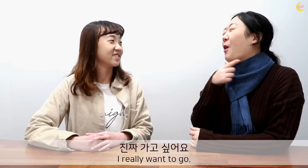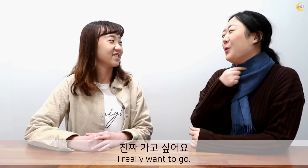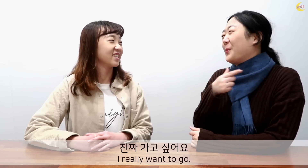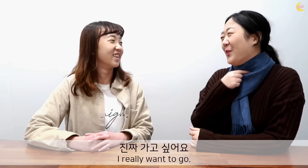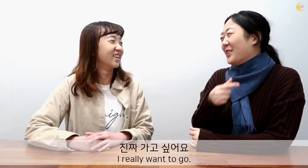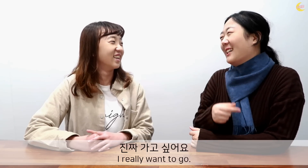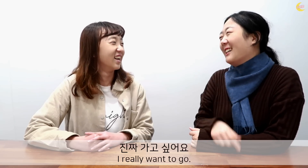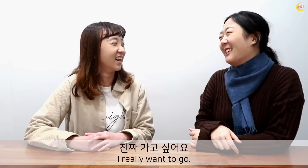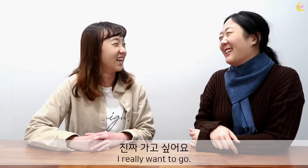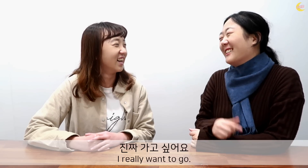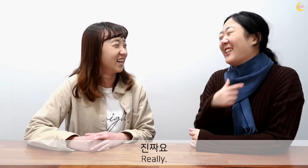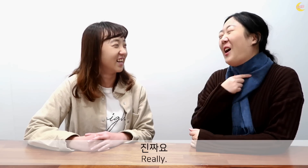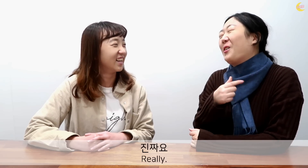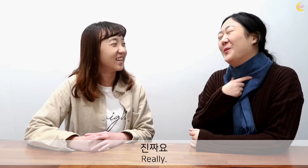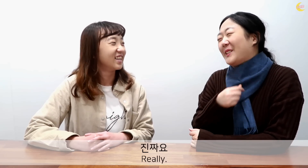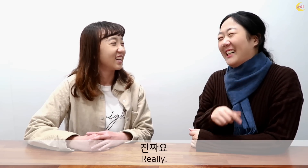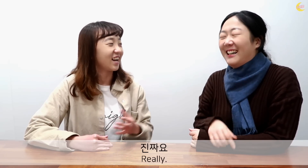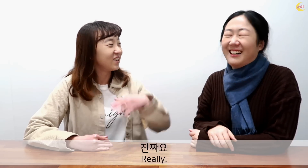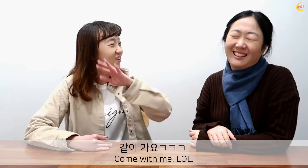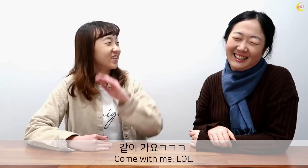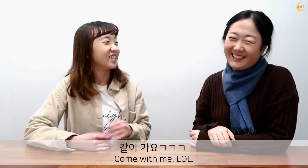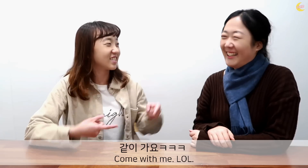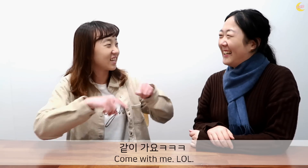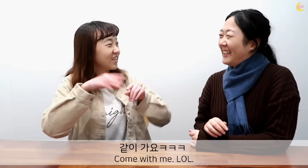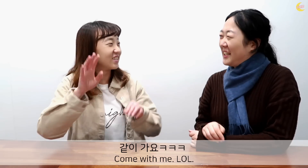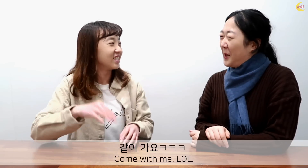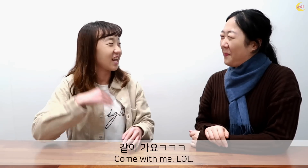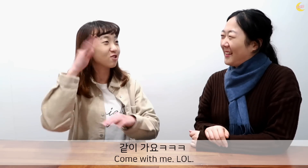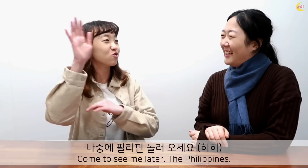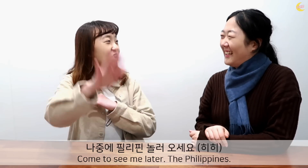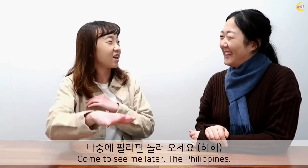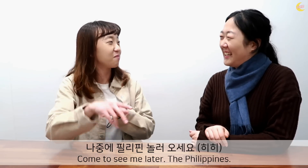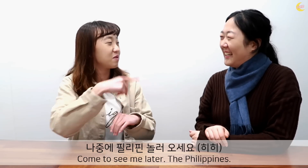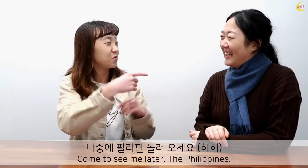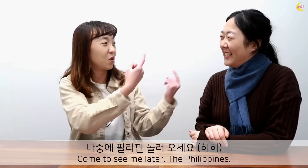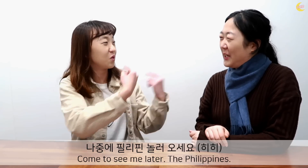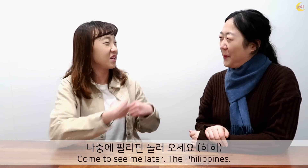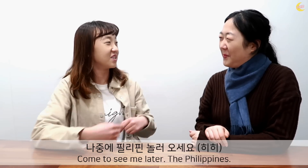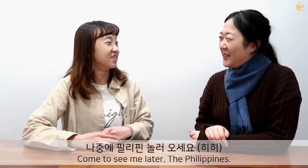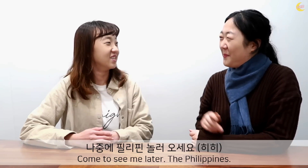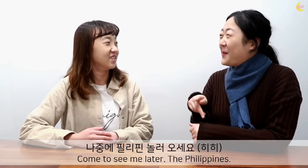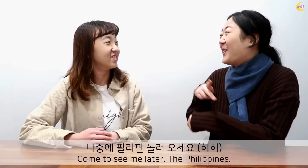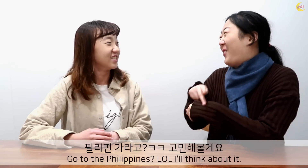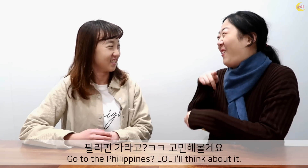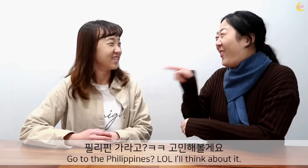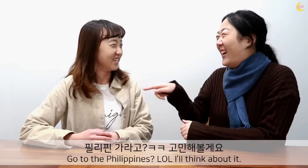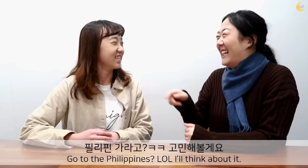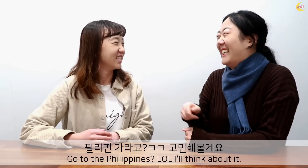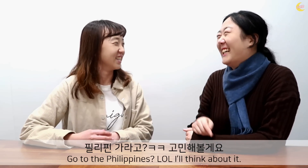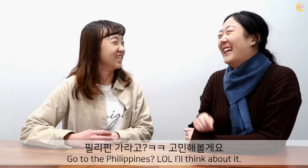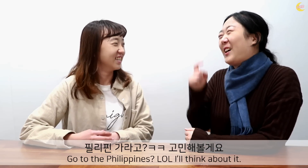I really want to go. Really. Come with me. Come to see me later. The Philippines.